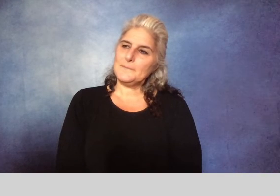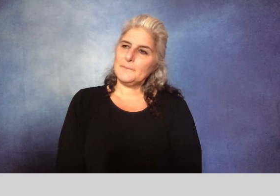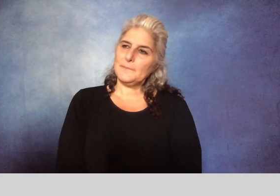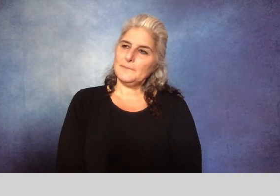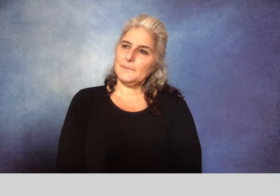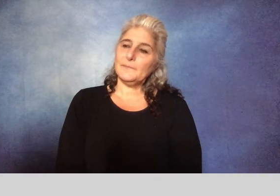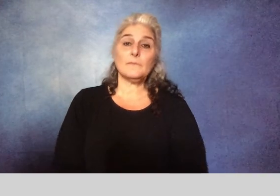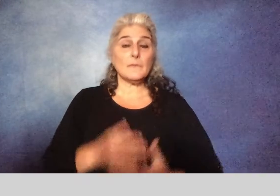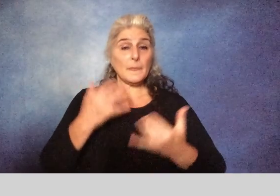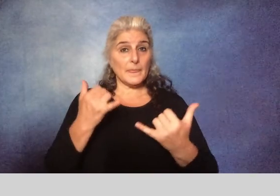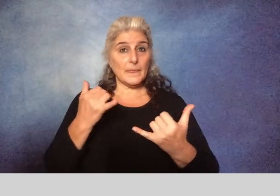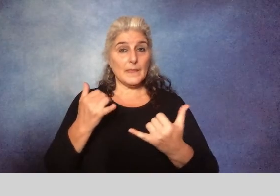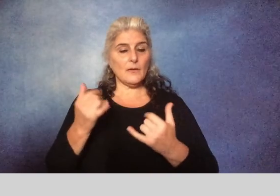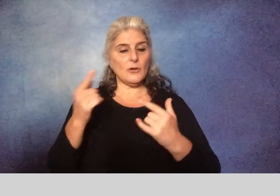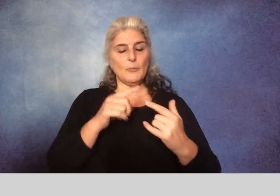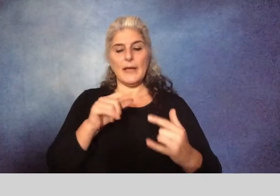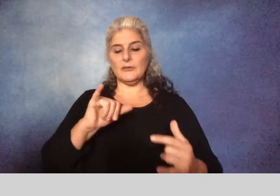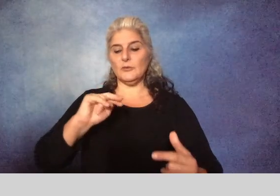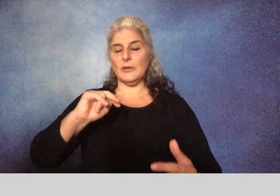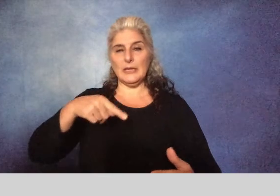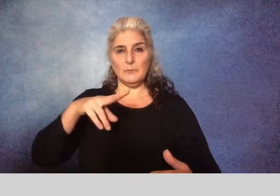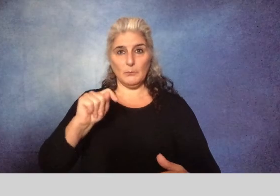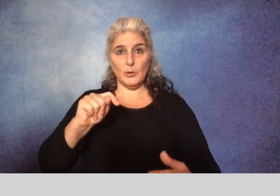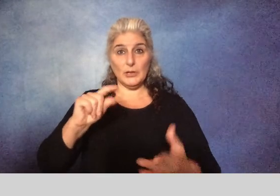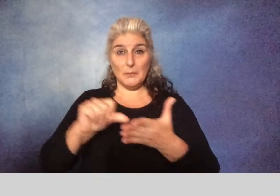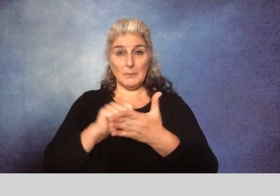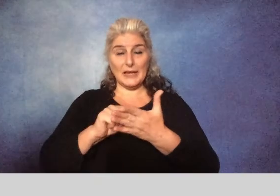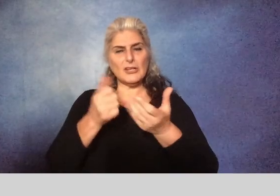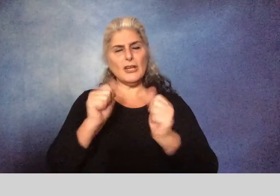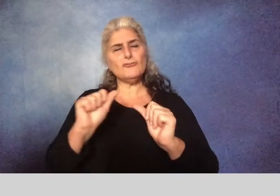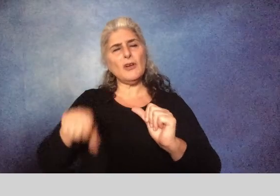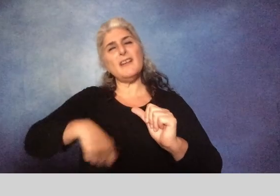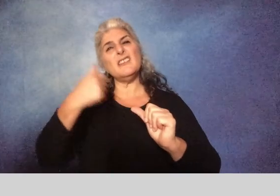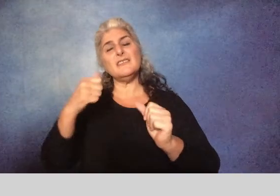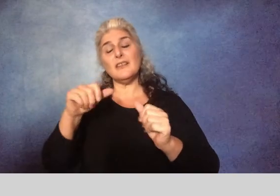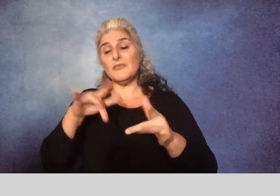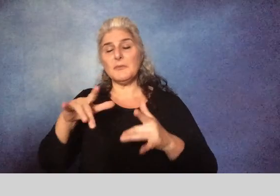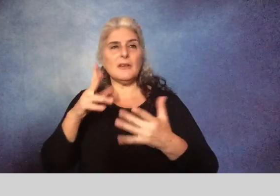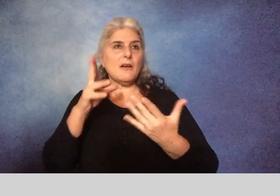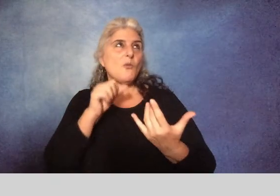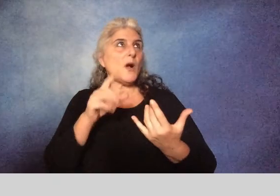We'll go back to the input page and try a different album. Let's get a recommendation for Talking Heads